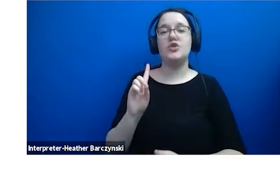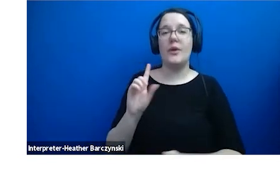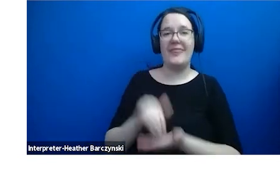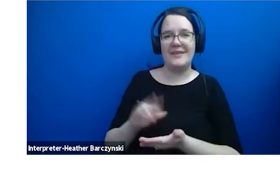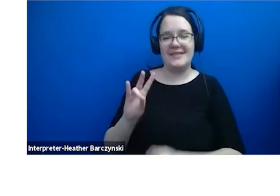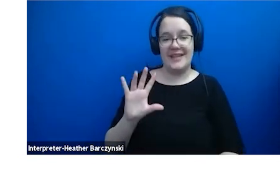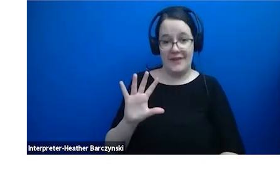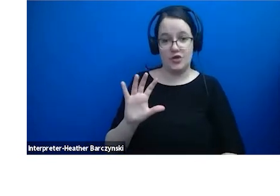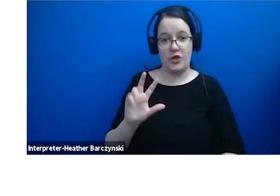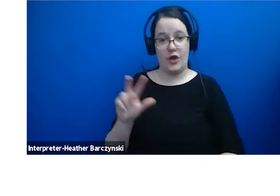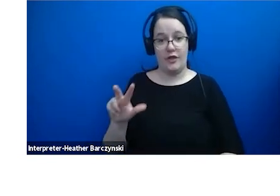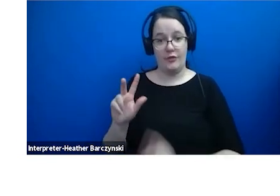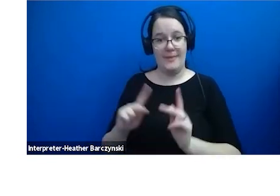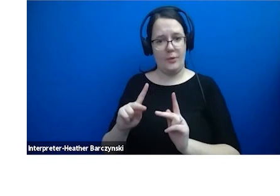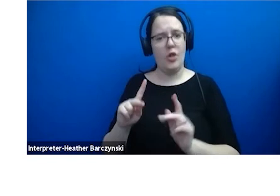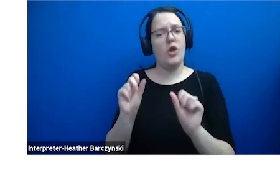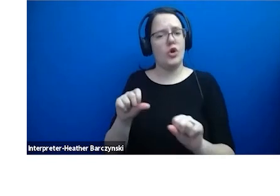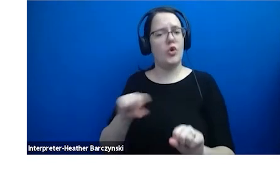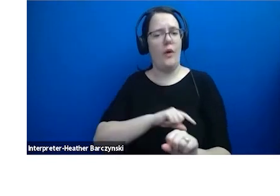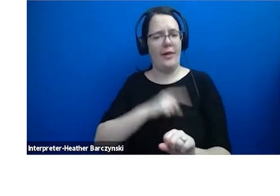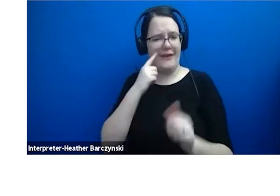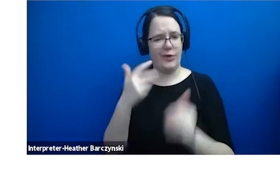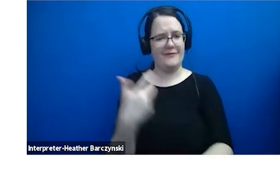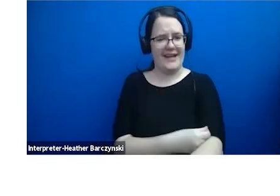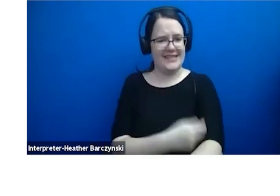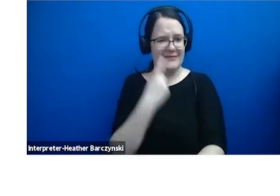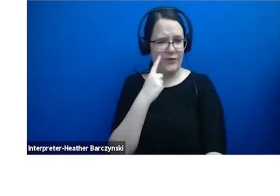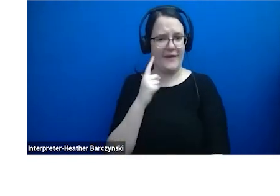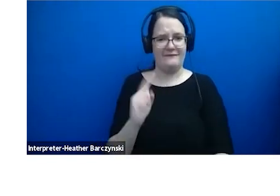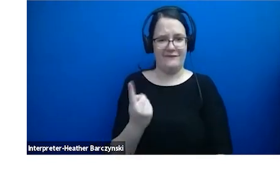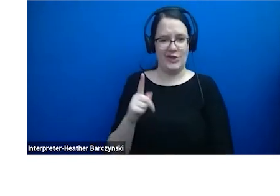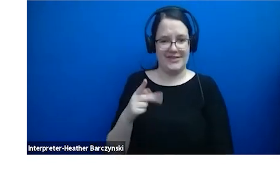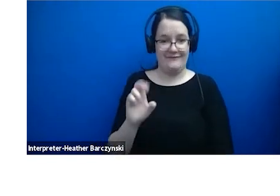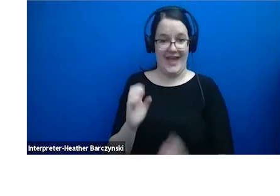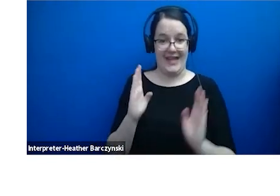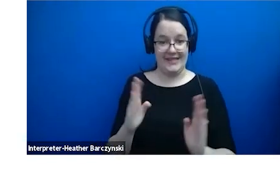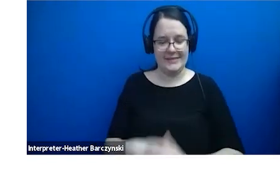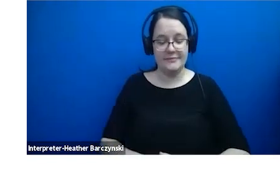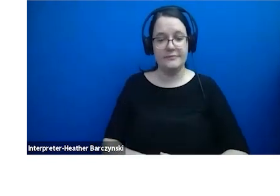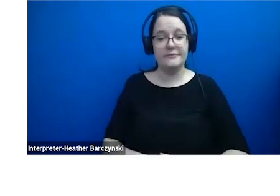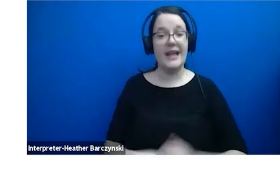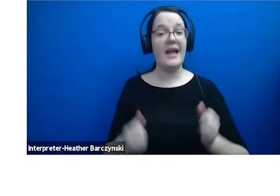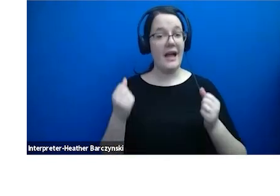eligible for vaccine phase one that's the first line of those um about 81 of them have received